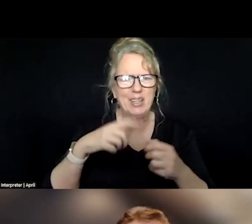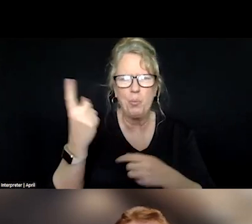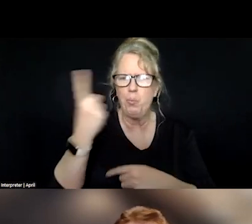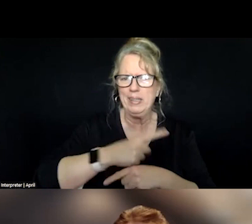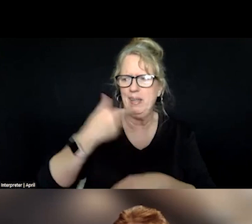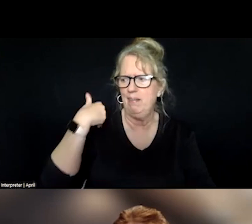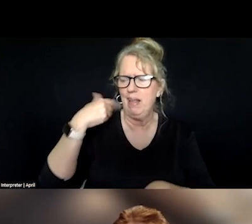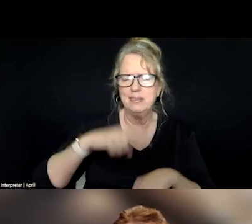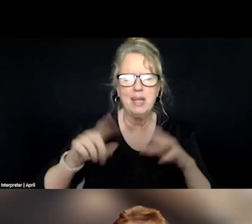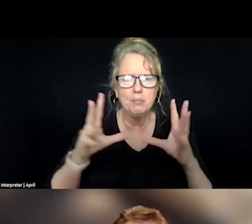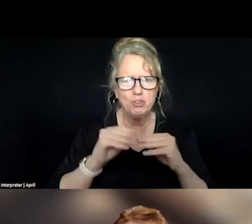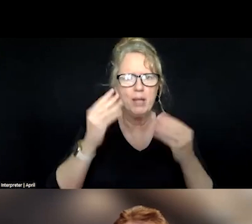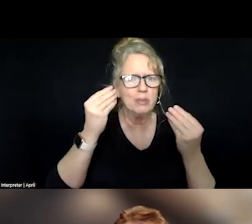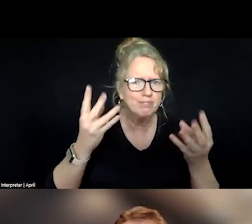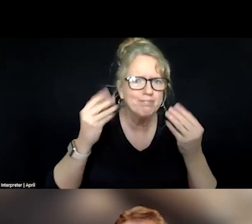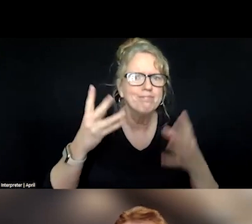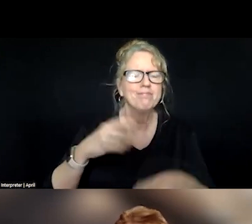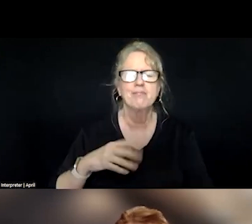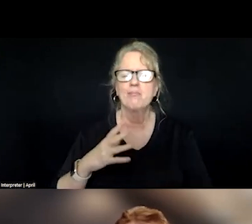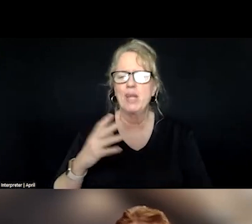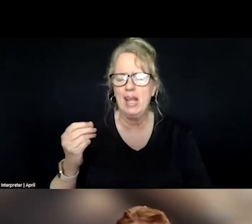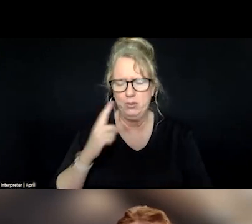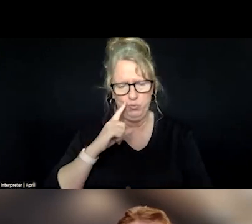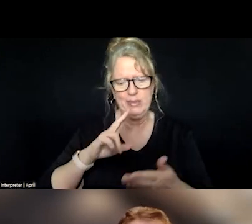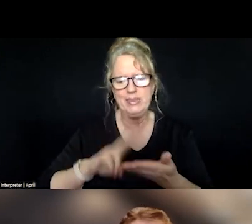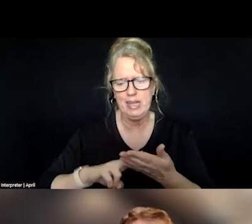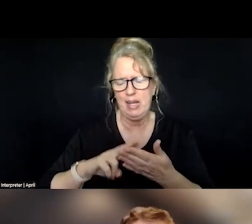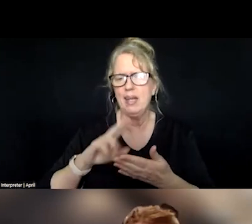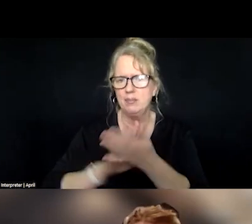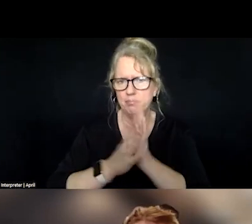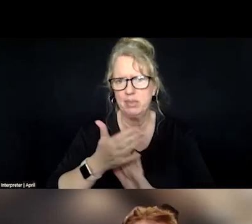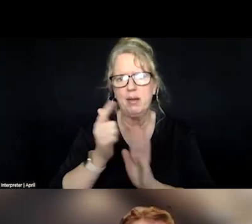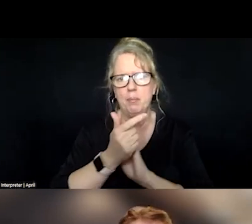WE GAVE THE UPDATE AND IT WAS SIGNED INTO LAW EARLY SATURDAY